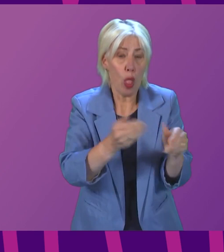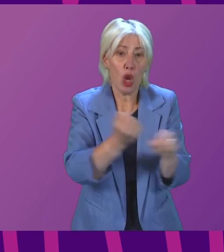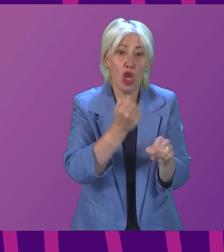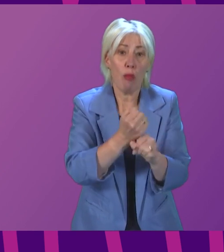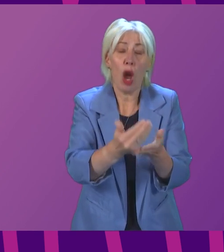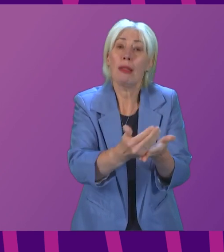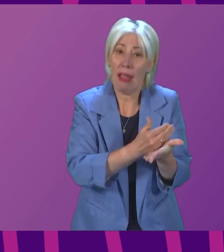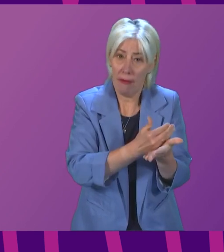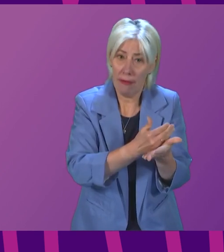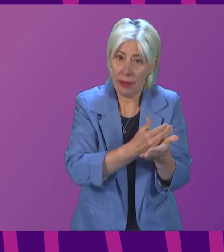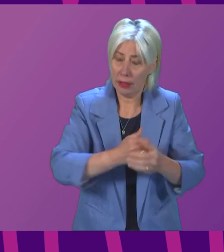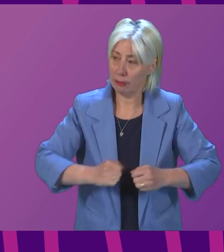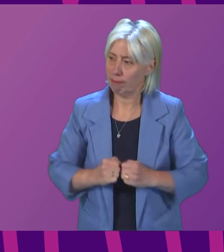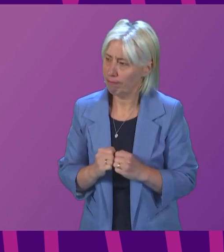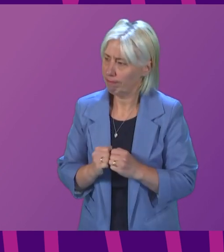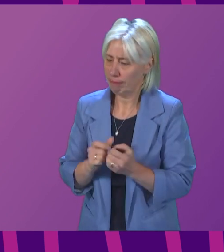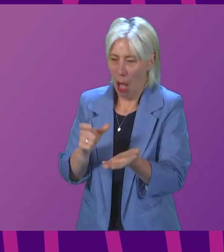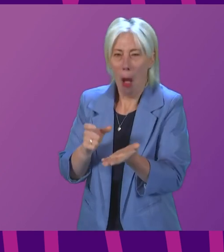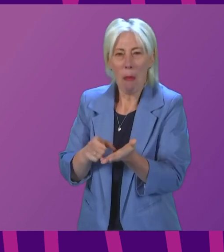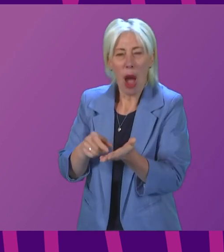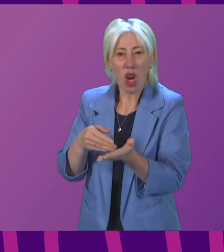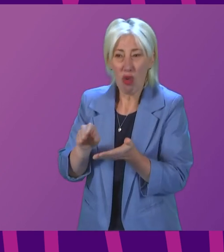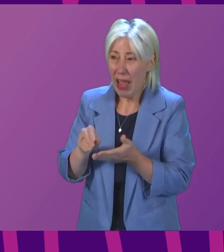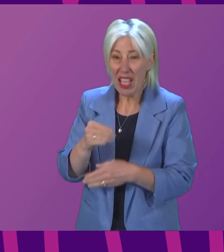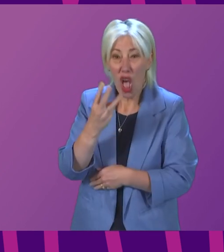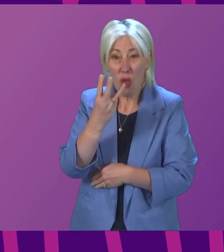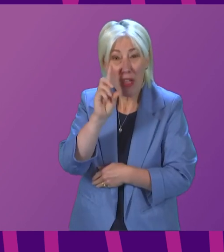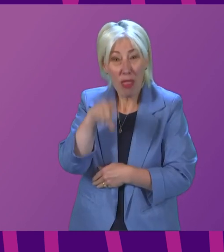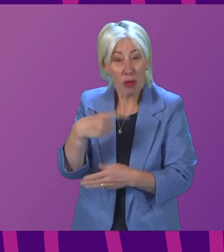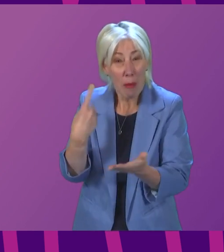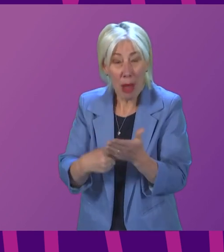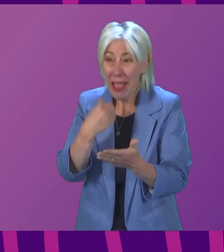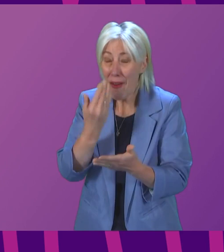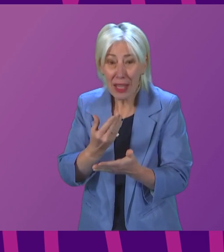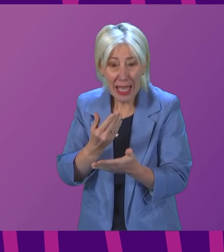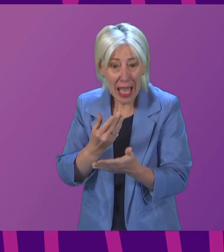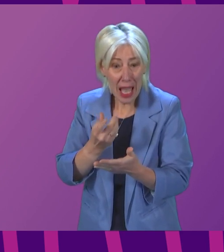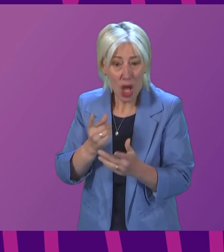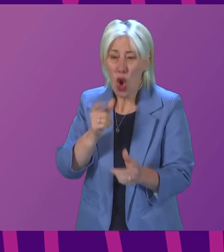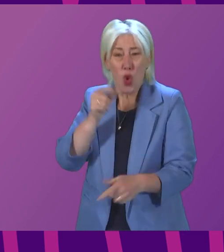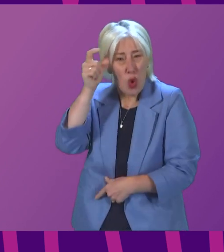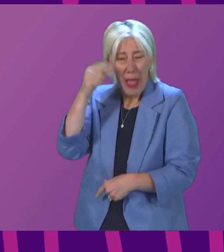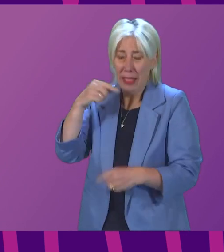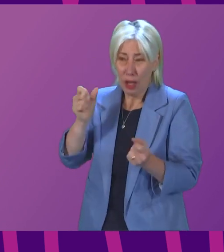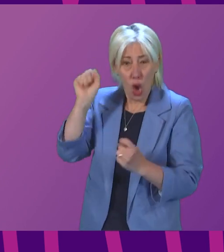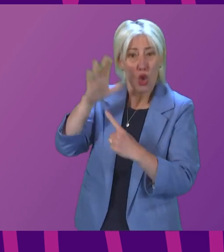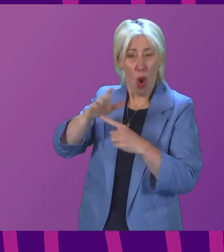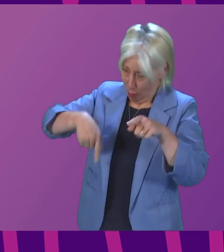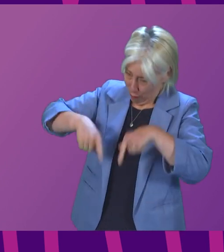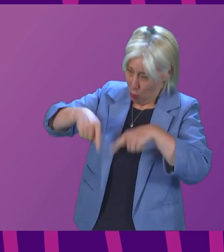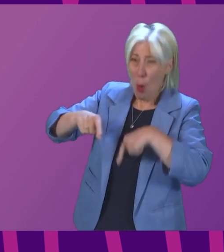A market rate of £3,000 a day—was the First Minister signing Lionel Messi?